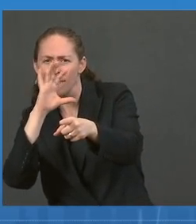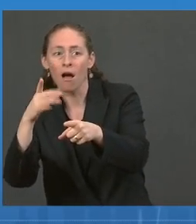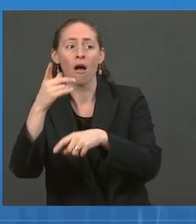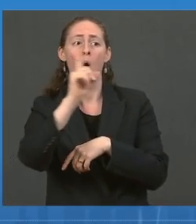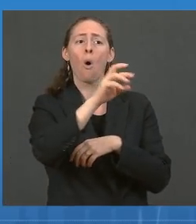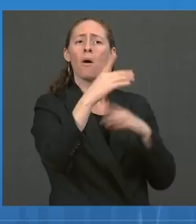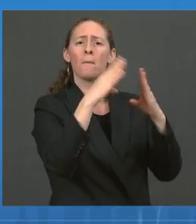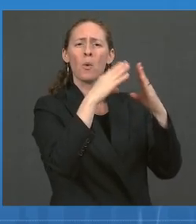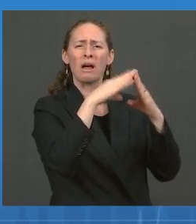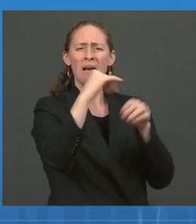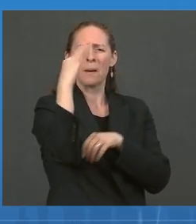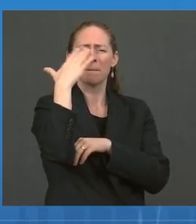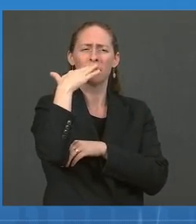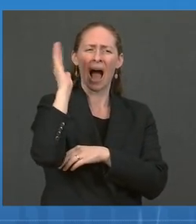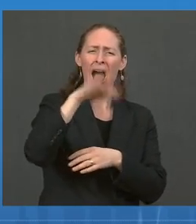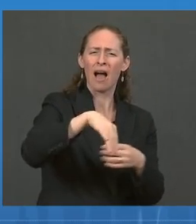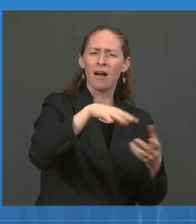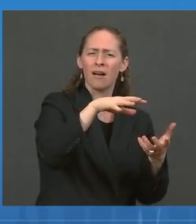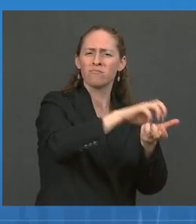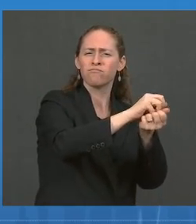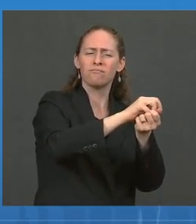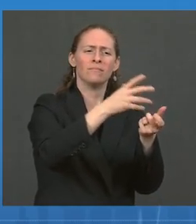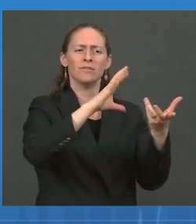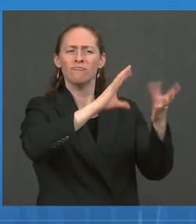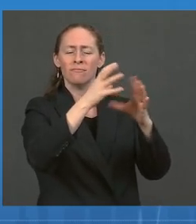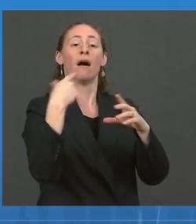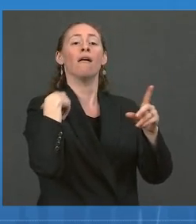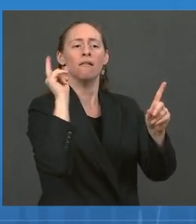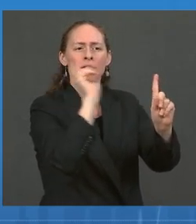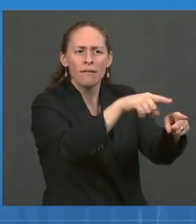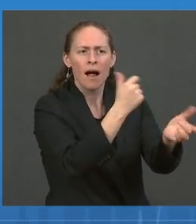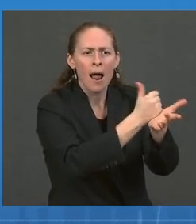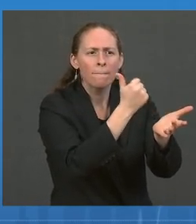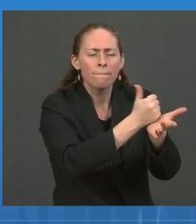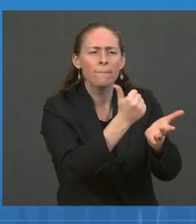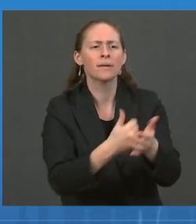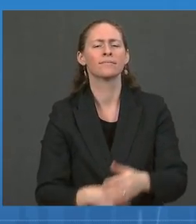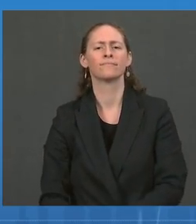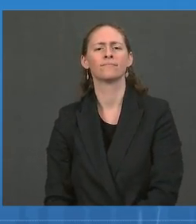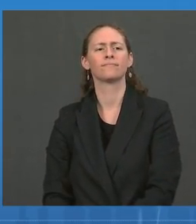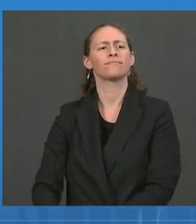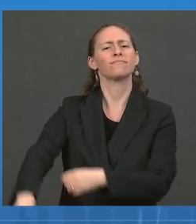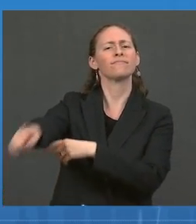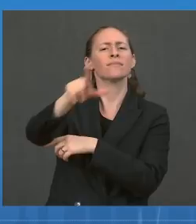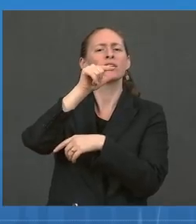and partnering with trusted messengers on the ground, including faith leaders, community-organizations,